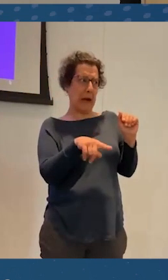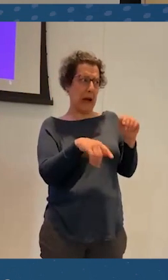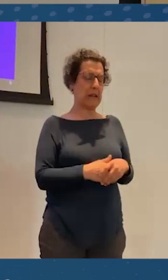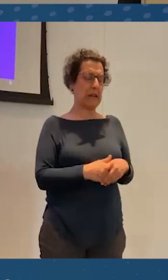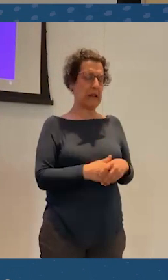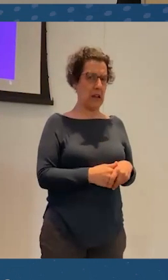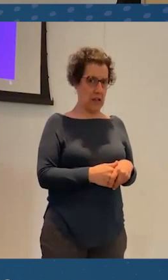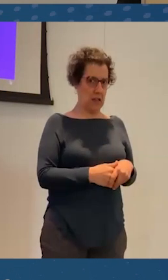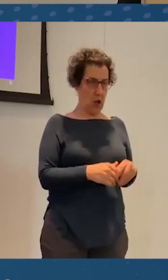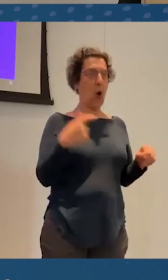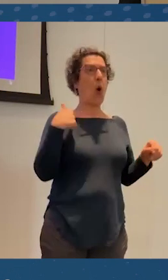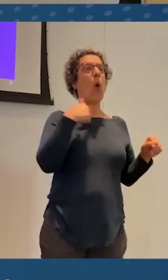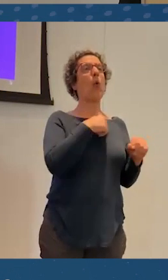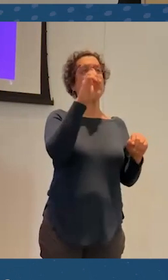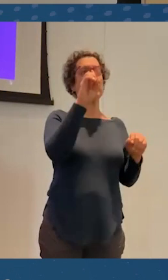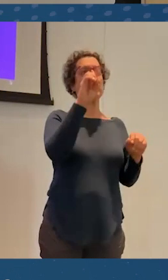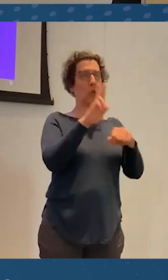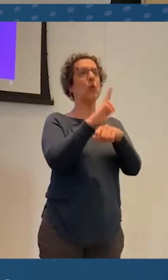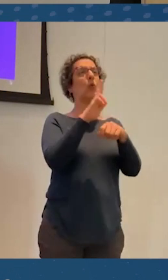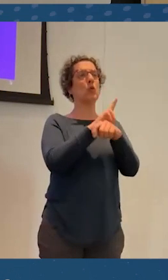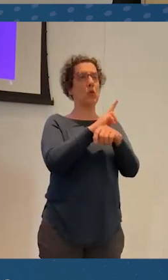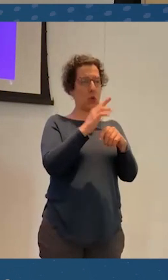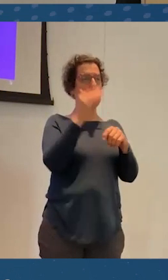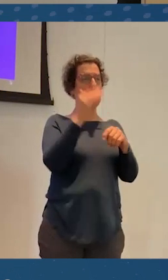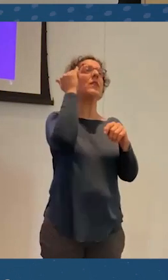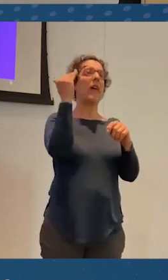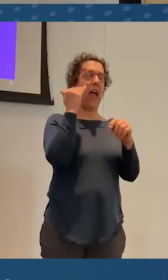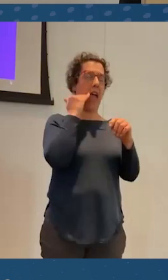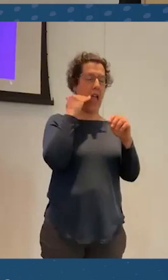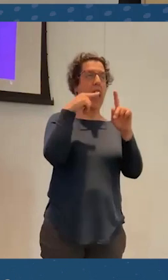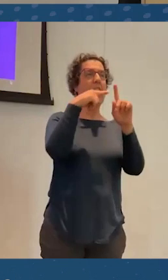We do use a lot of head tracking stuff,